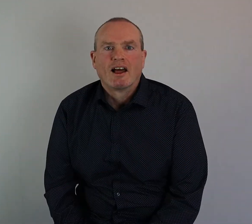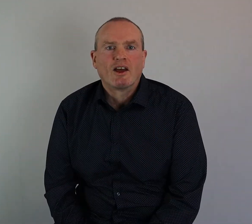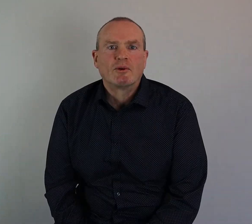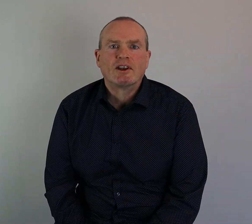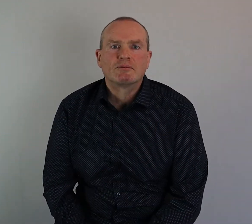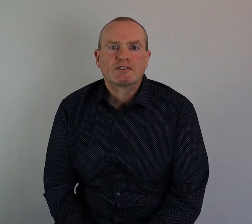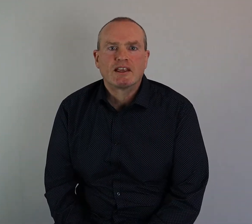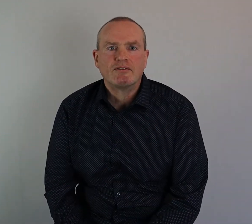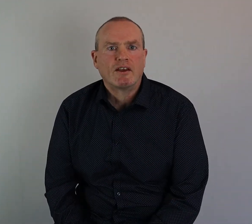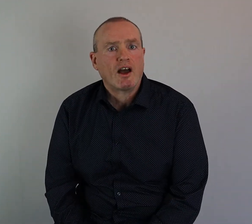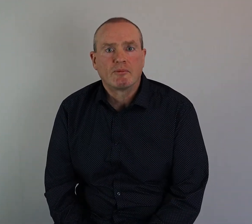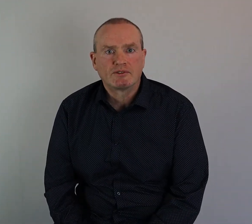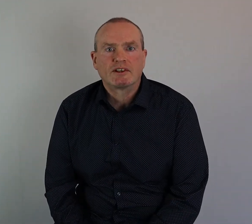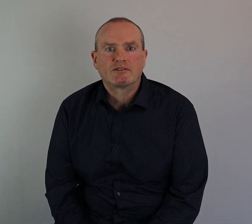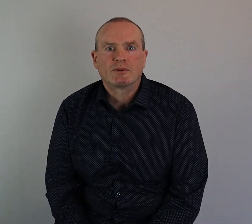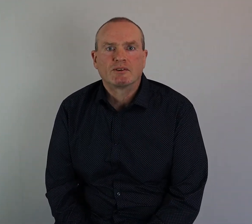Hello my name's Steve, I'm a CSW.